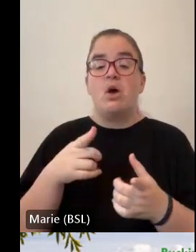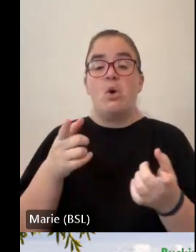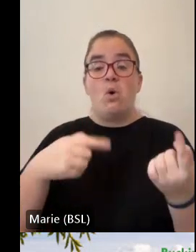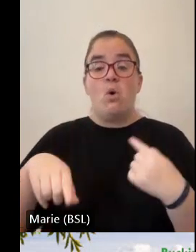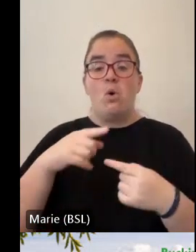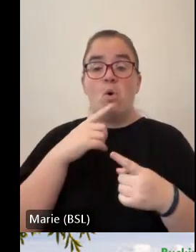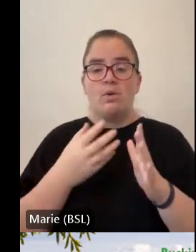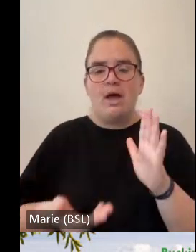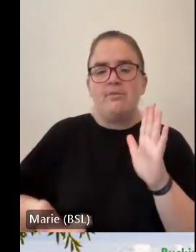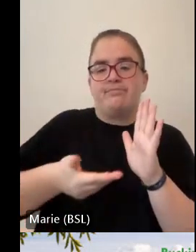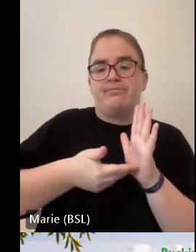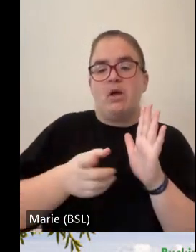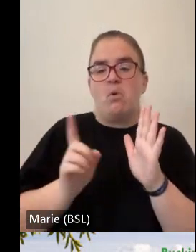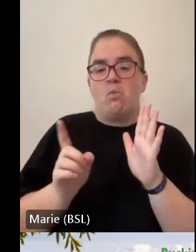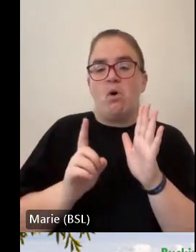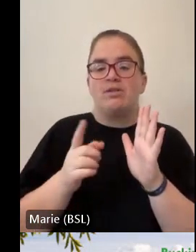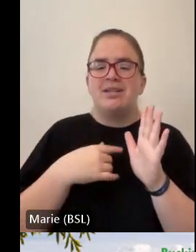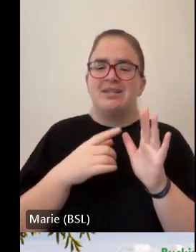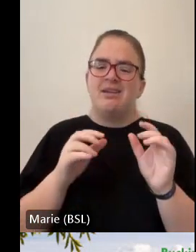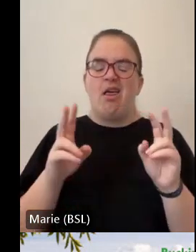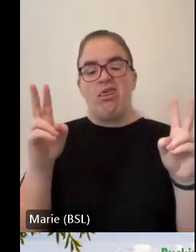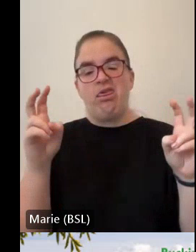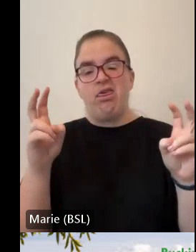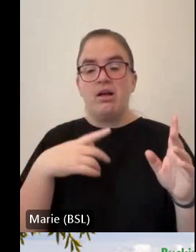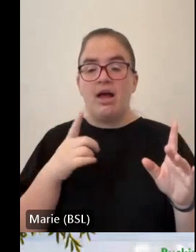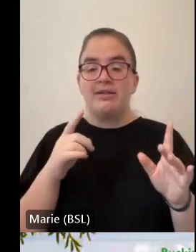they term and it's a horrible term, but suckers best.